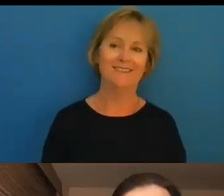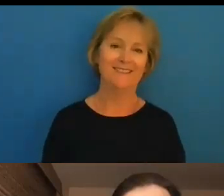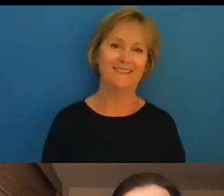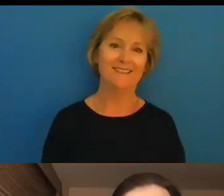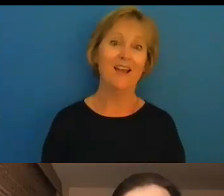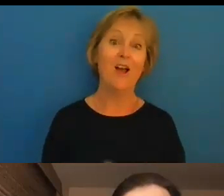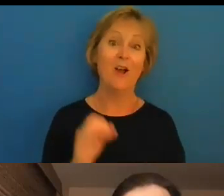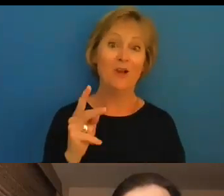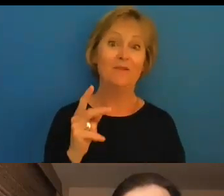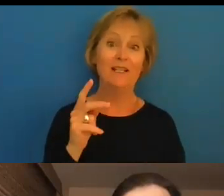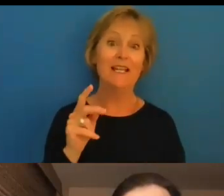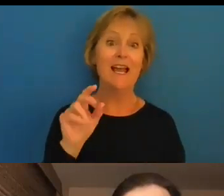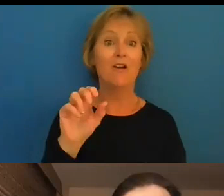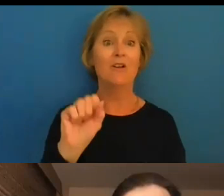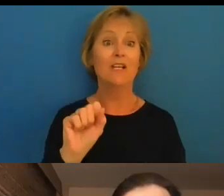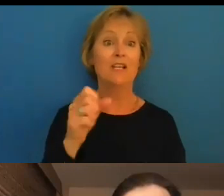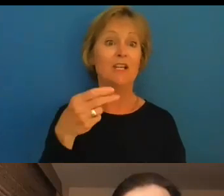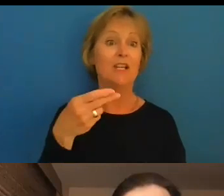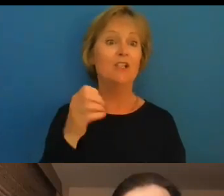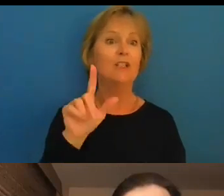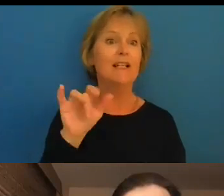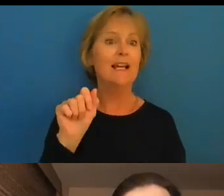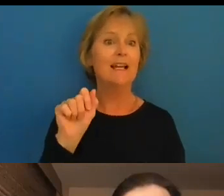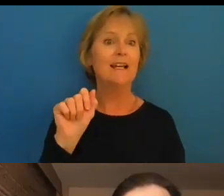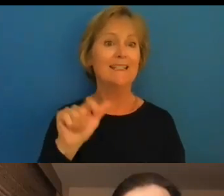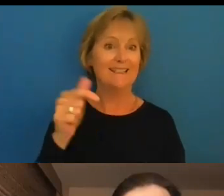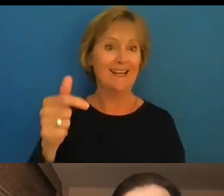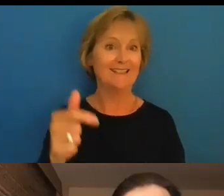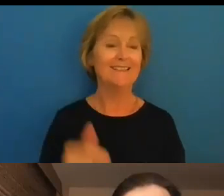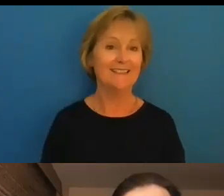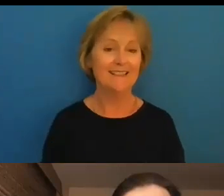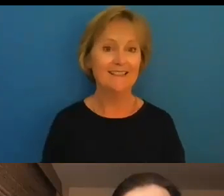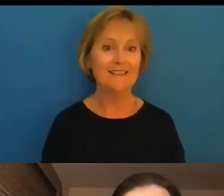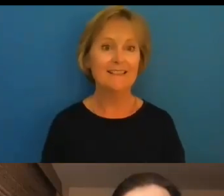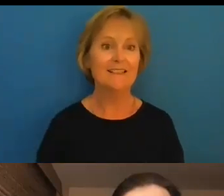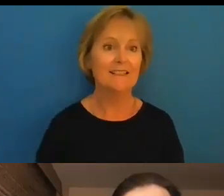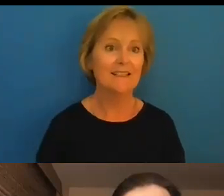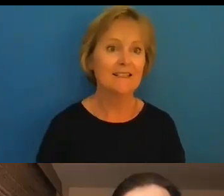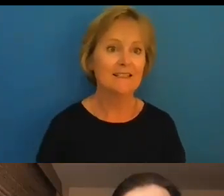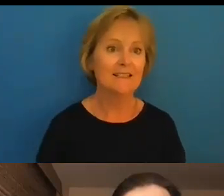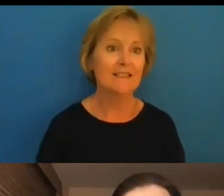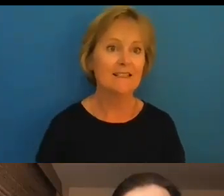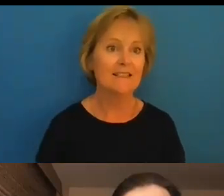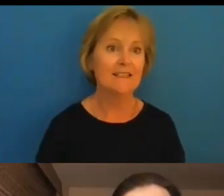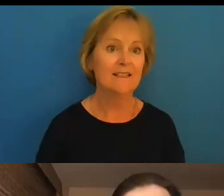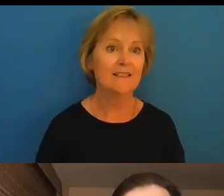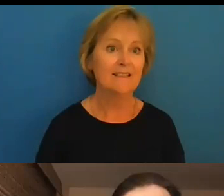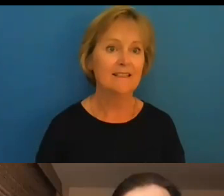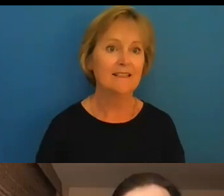Alright so we've got Sheila next. Go ahead and start your video here.